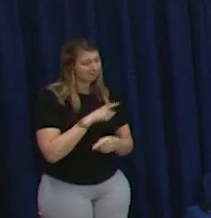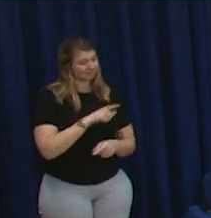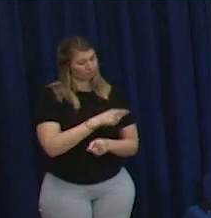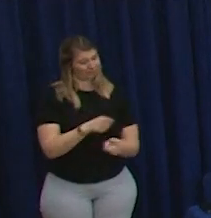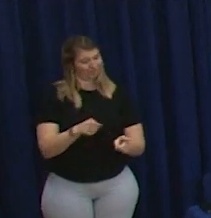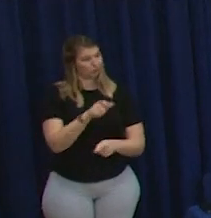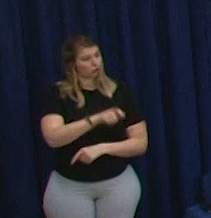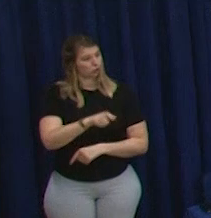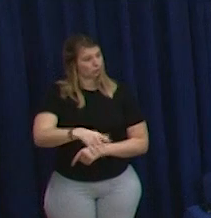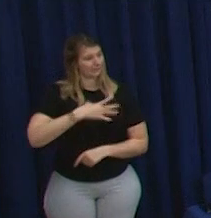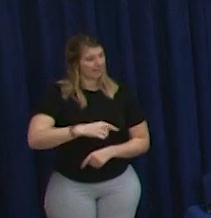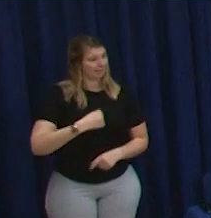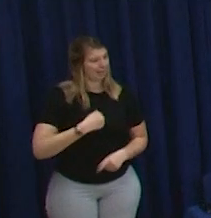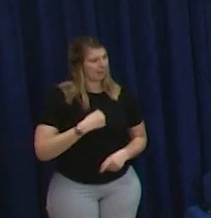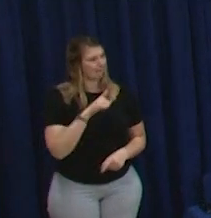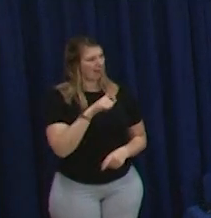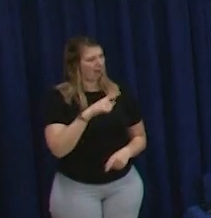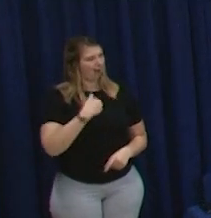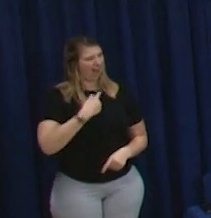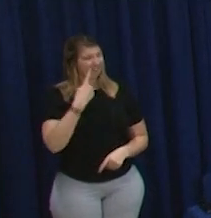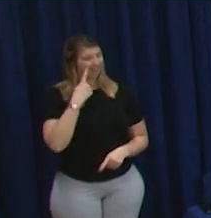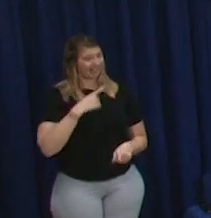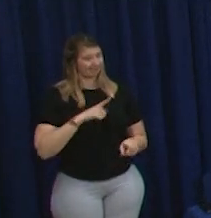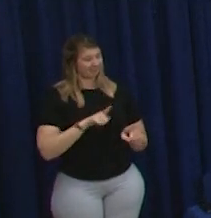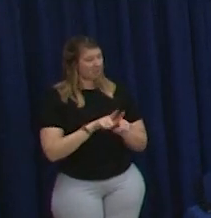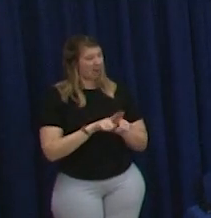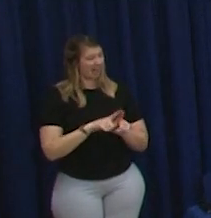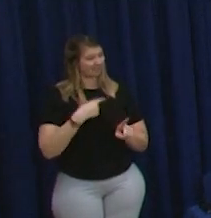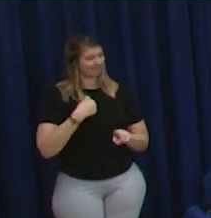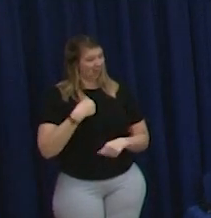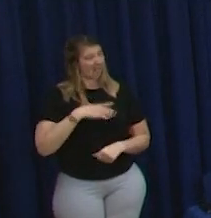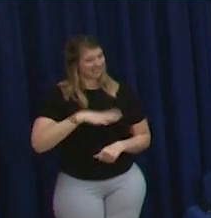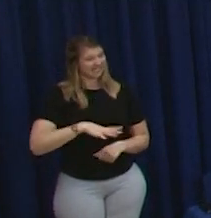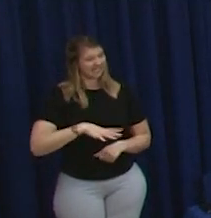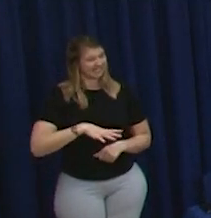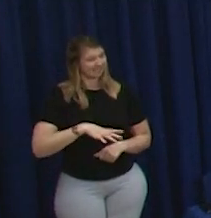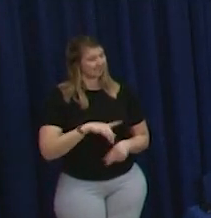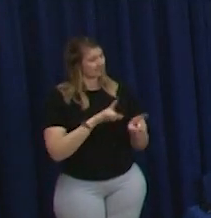because I was still desperately trying to find my place within the academia. What it looked like to